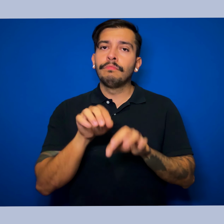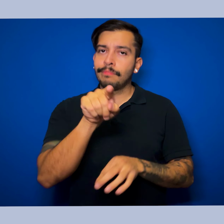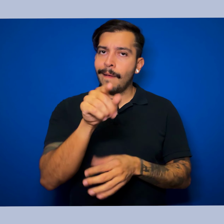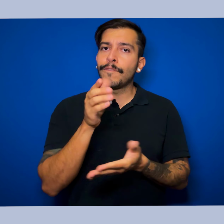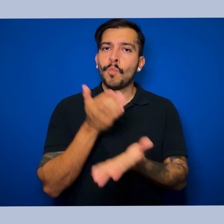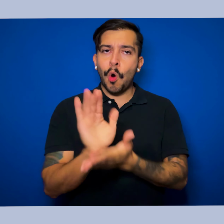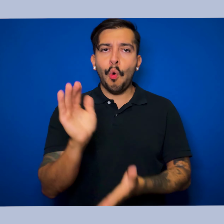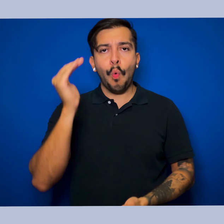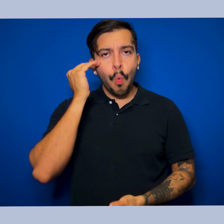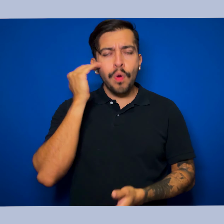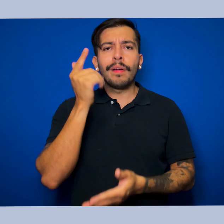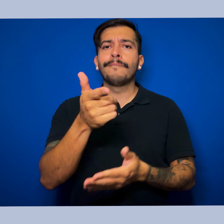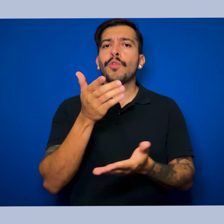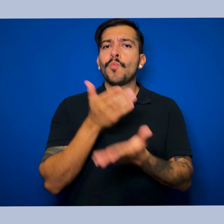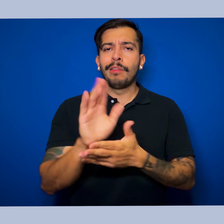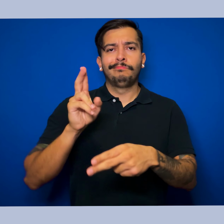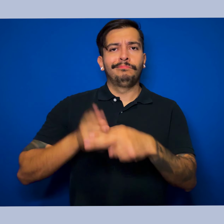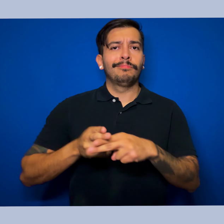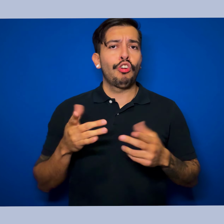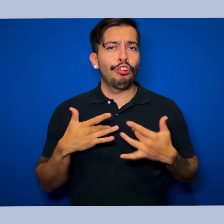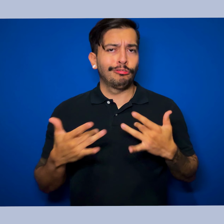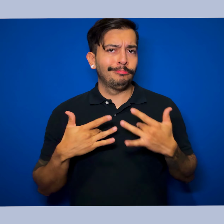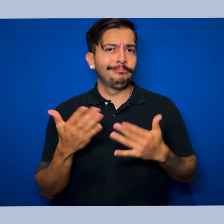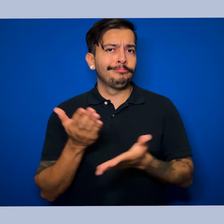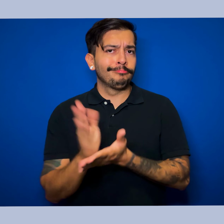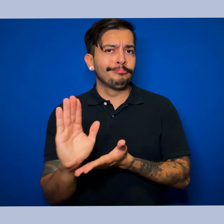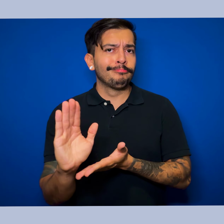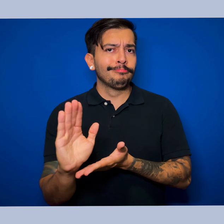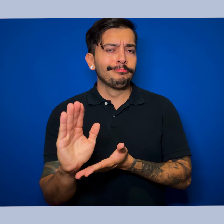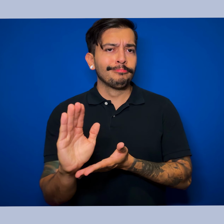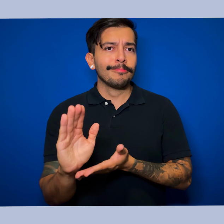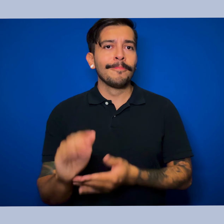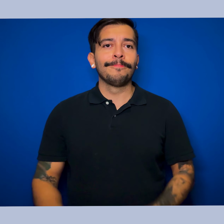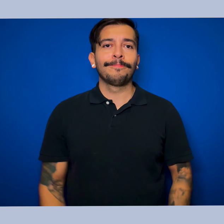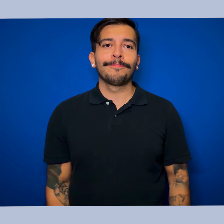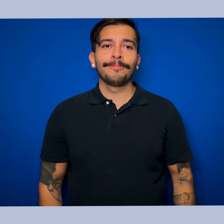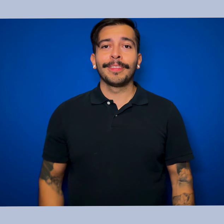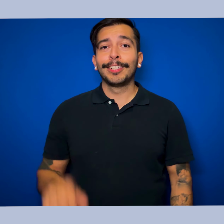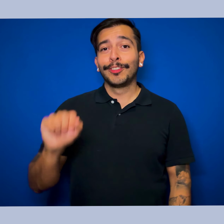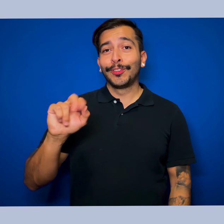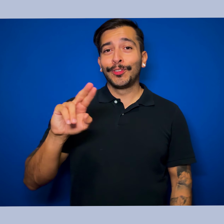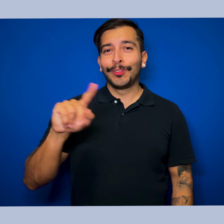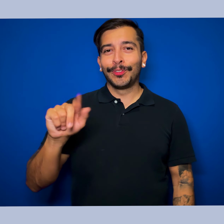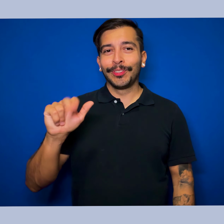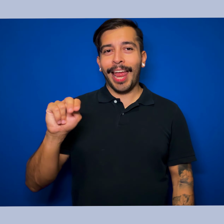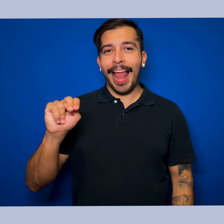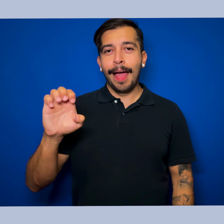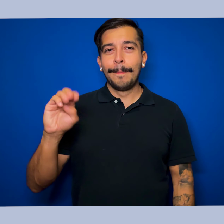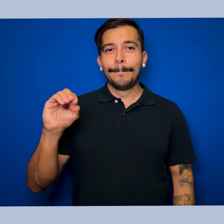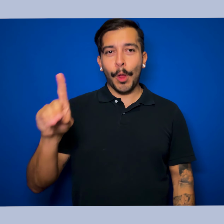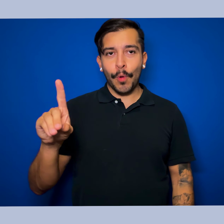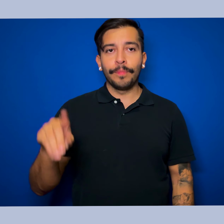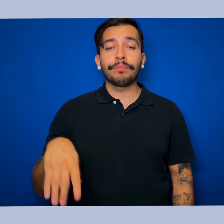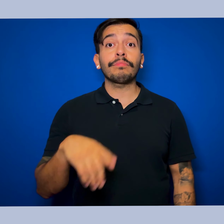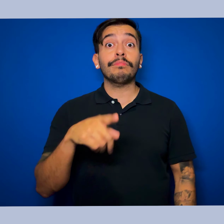you have a right to know and to raise your concerns. Suzanne, MOD.